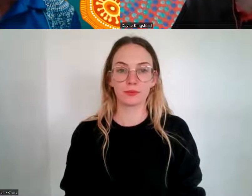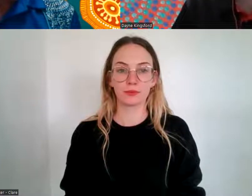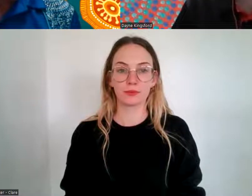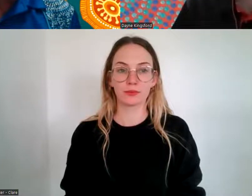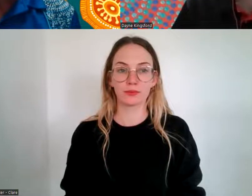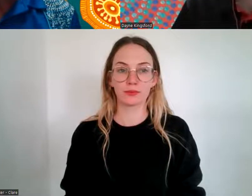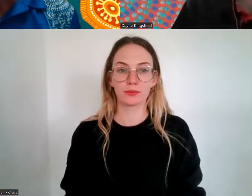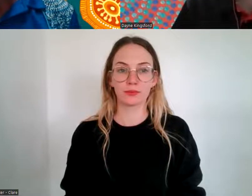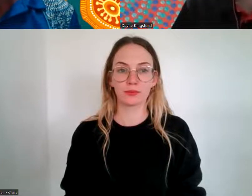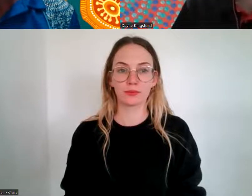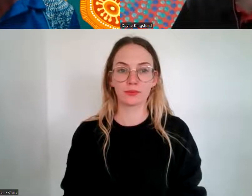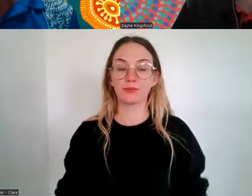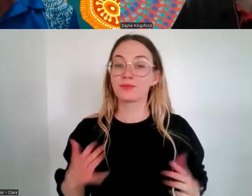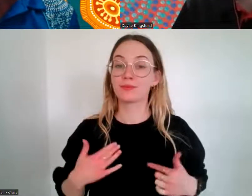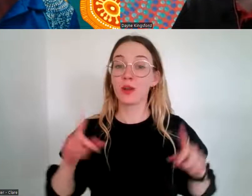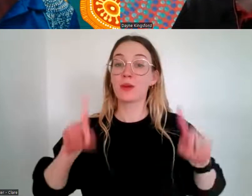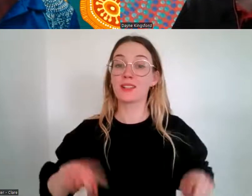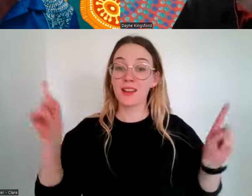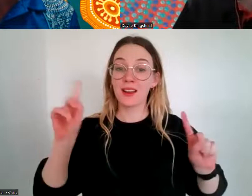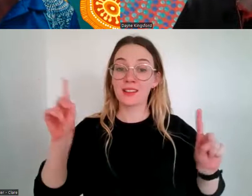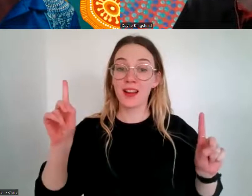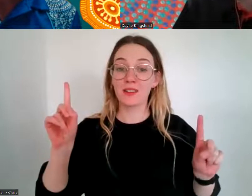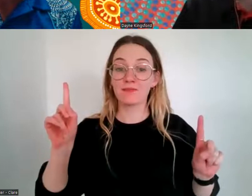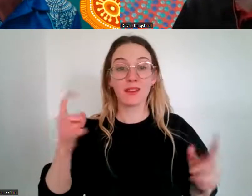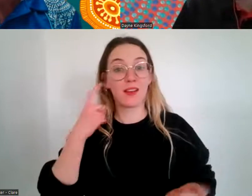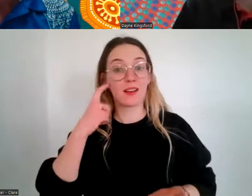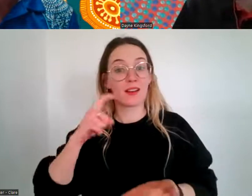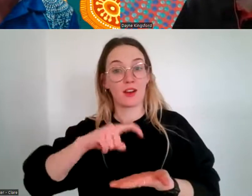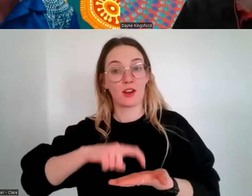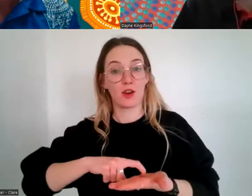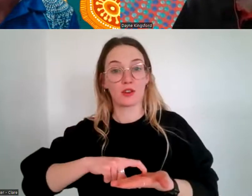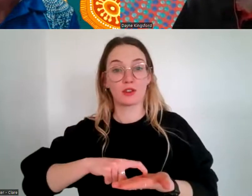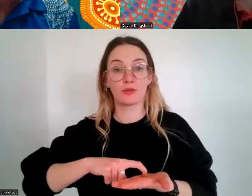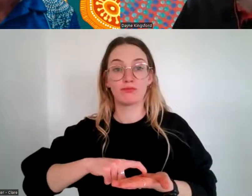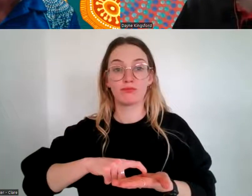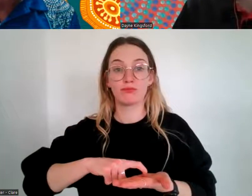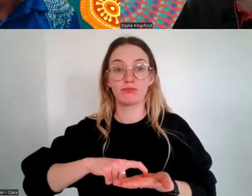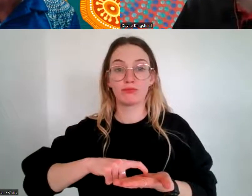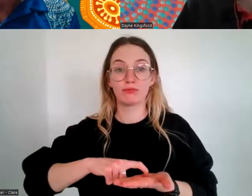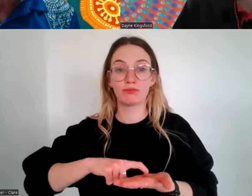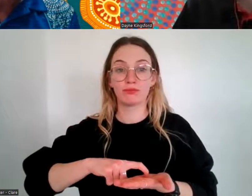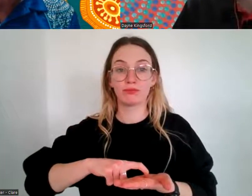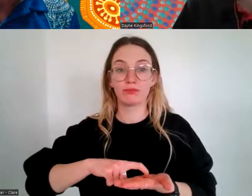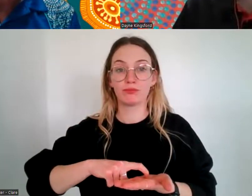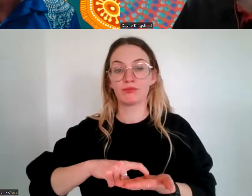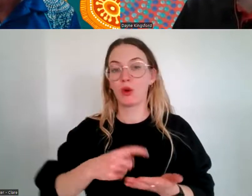I'd like to begin today's webinar by acknowledging on behalf of Your Story Disability Legal